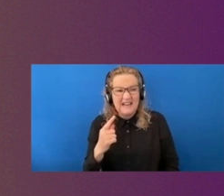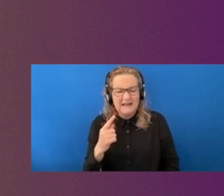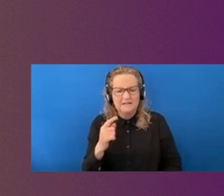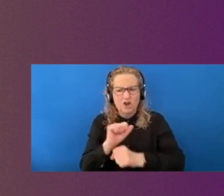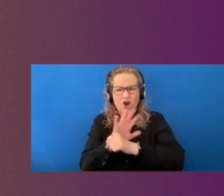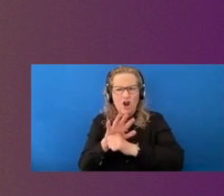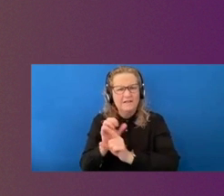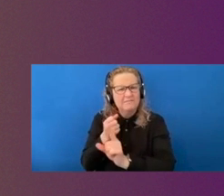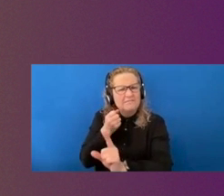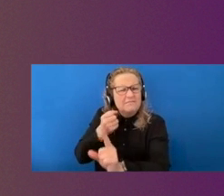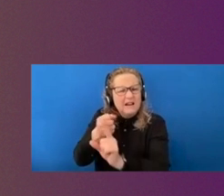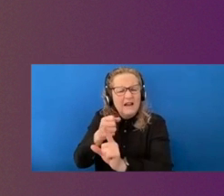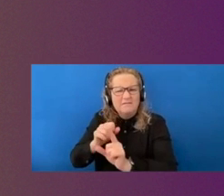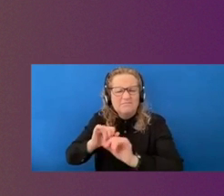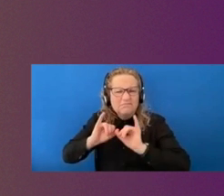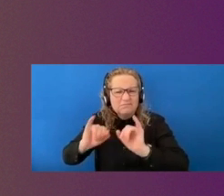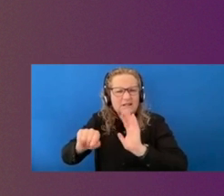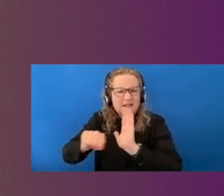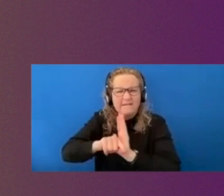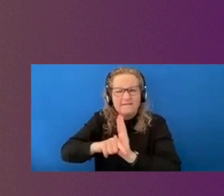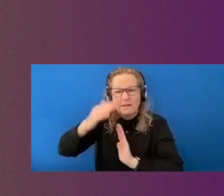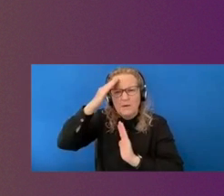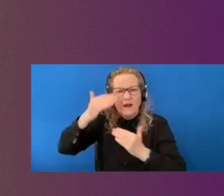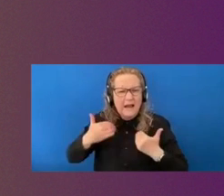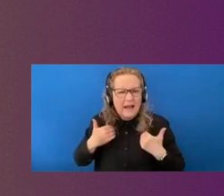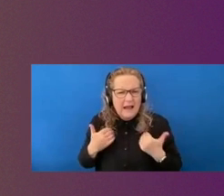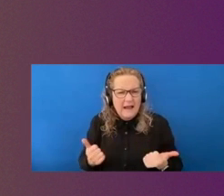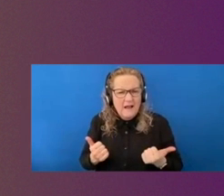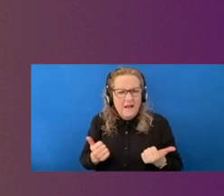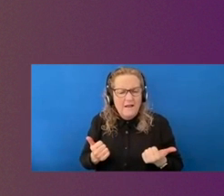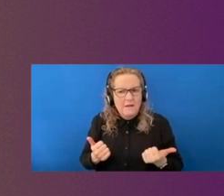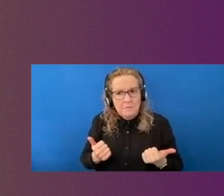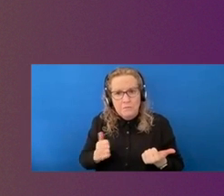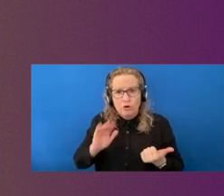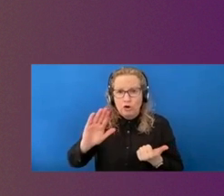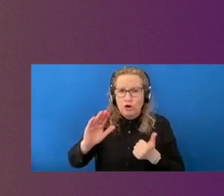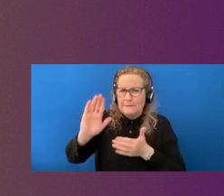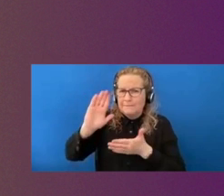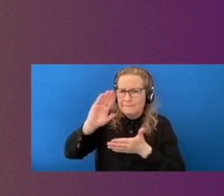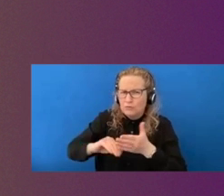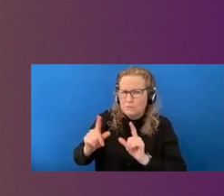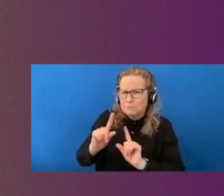mental health can you speak to this from your experience um if it's not too personal to share